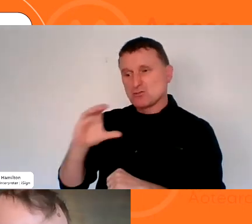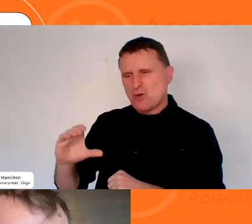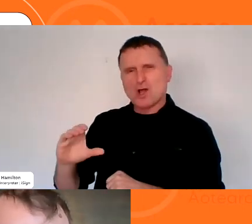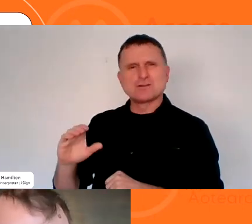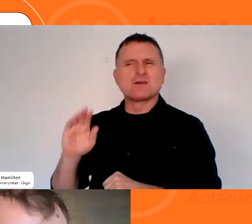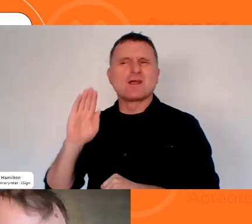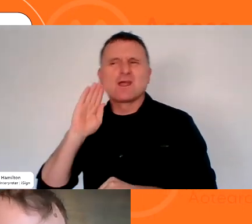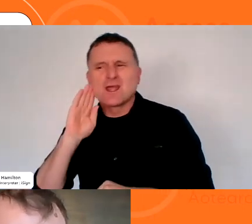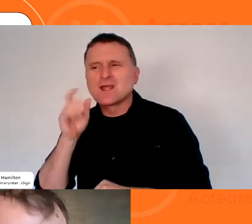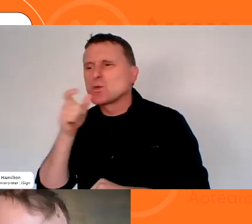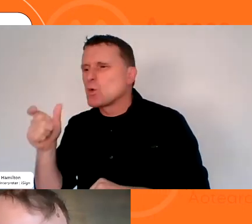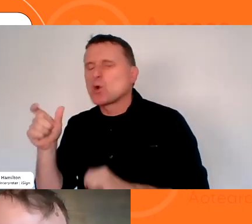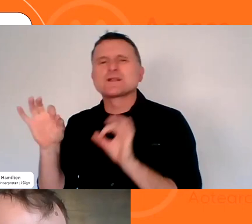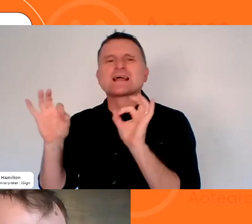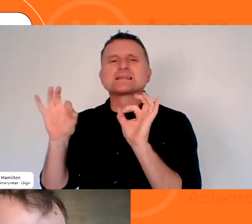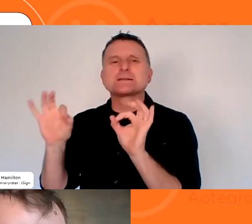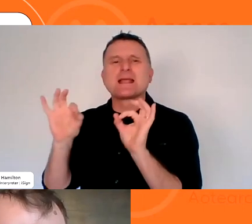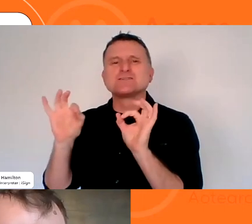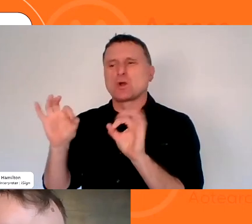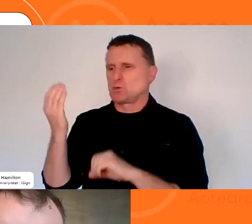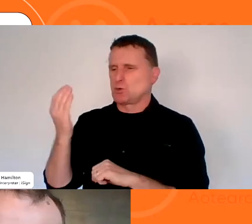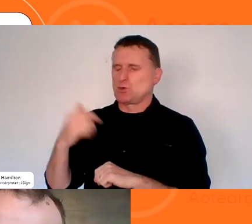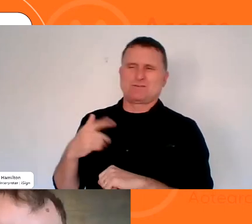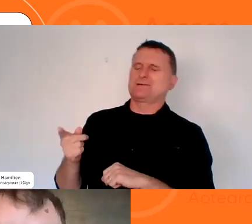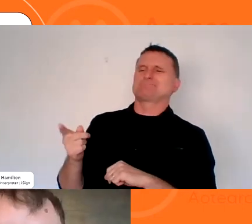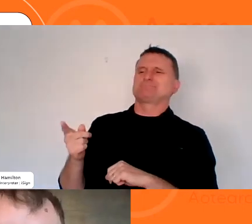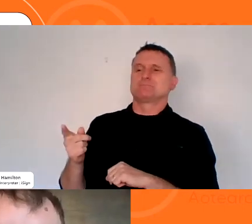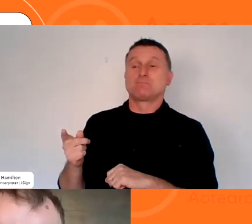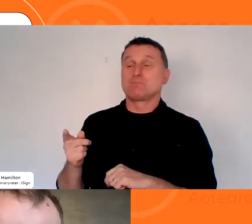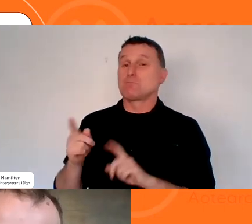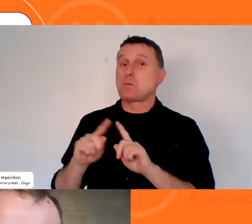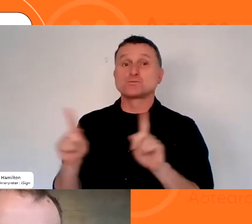special schools are -- I'm not anti special schools. I guess the